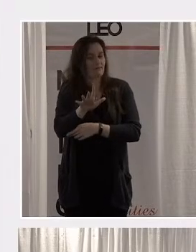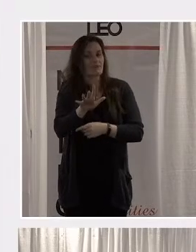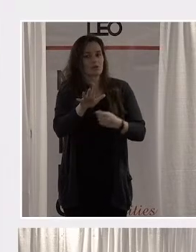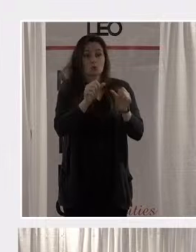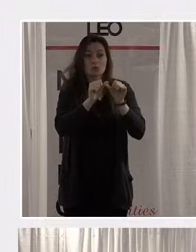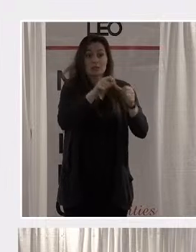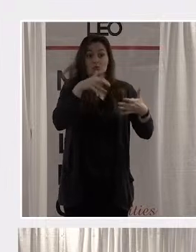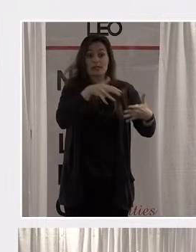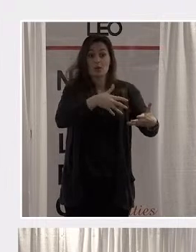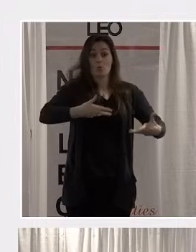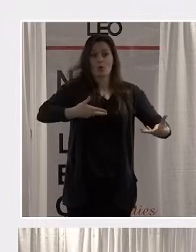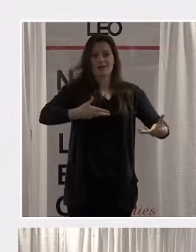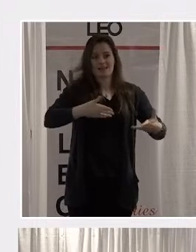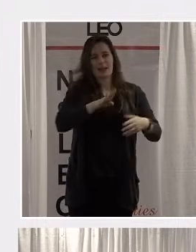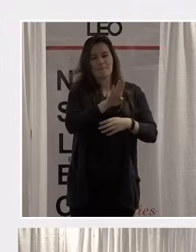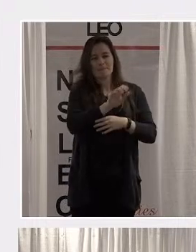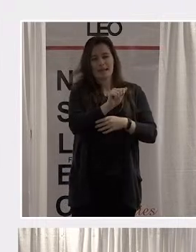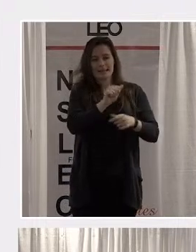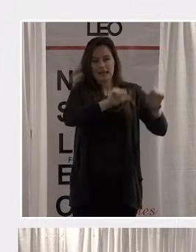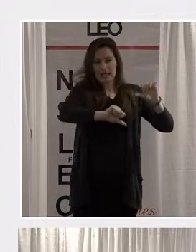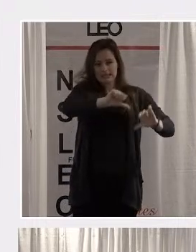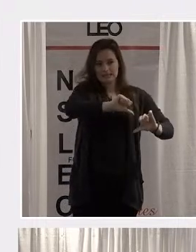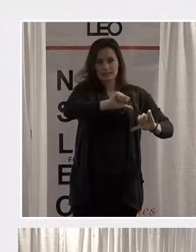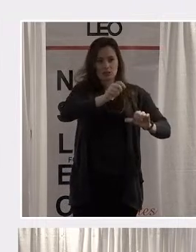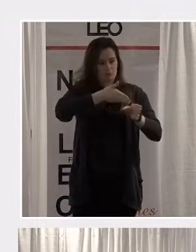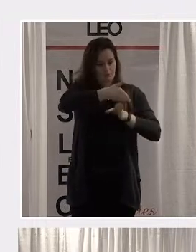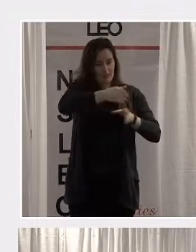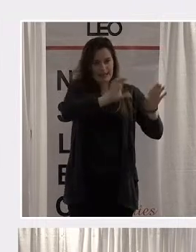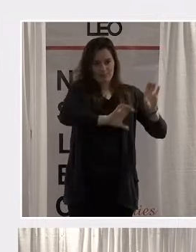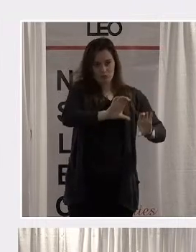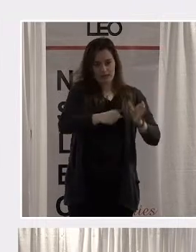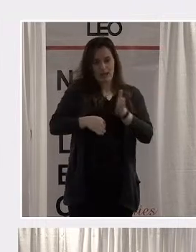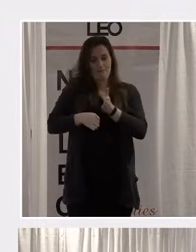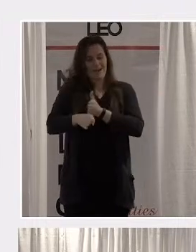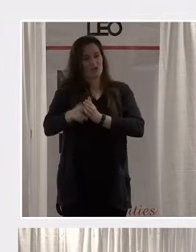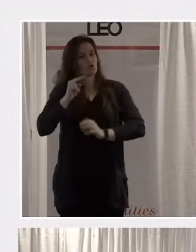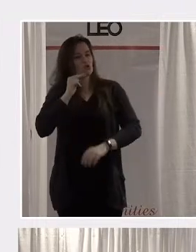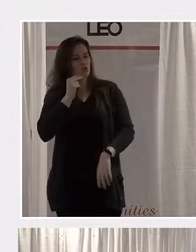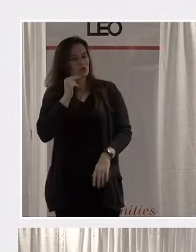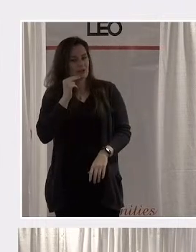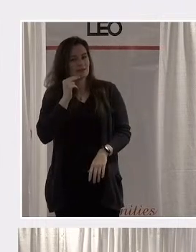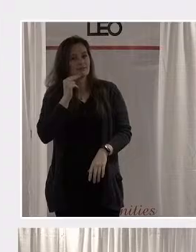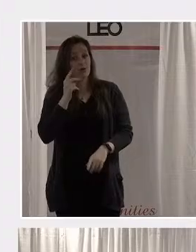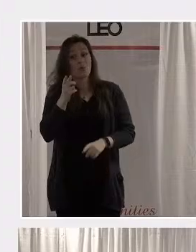IN CHEMISTRY WITH A MINOR IN NUTRITION AT MSVU.